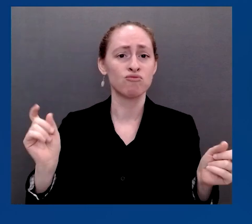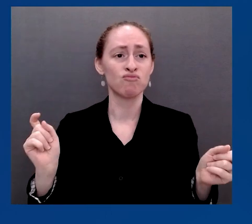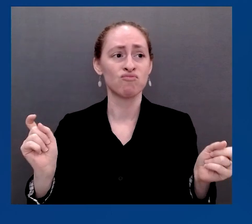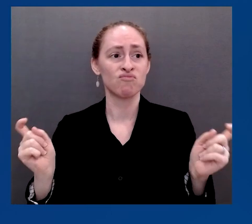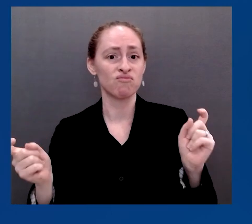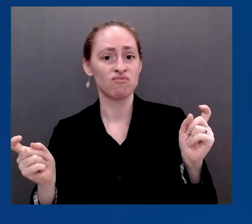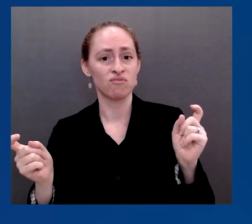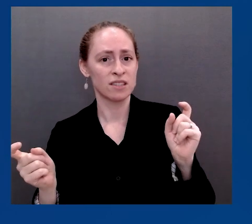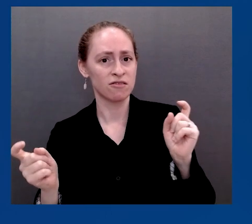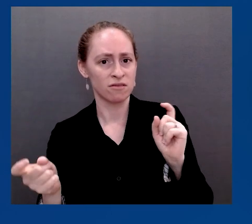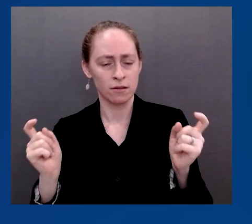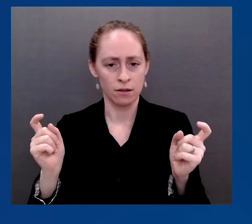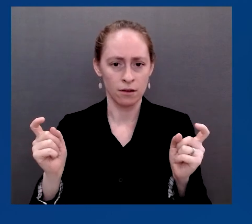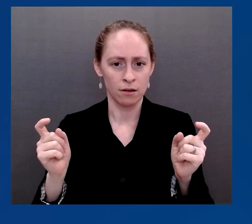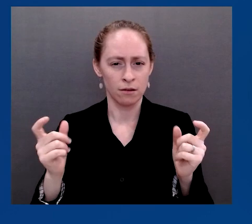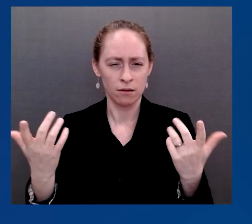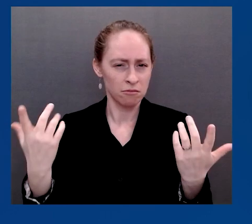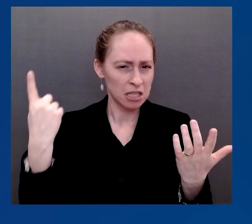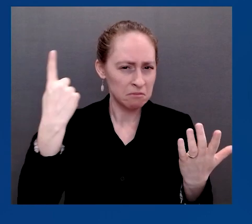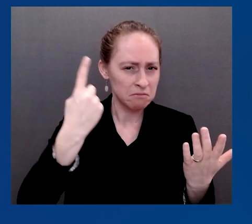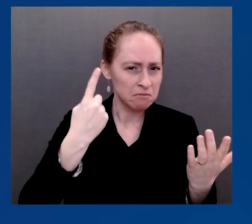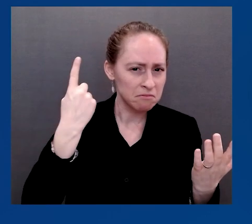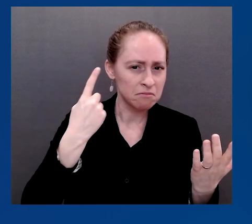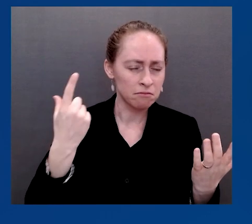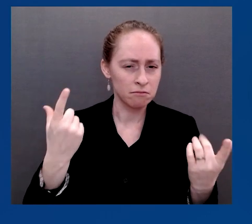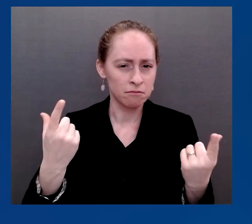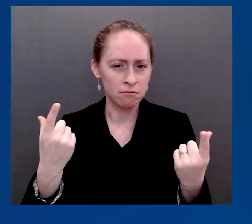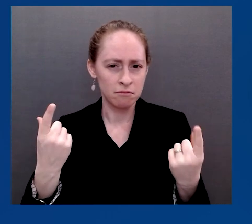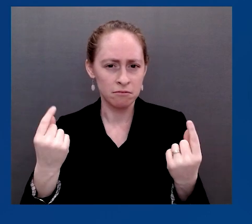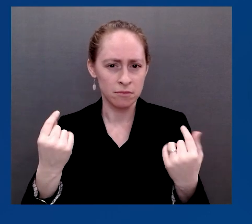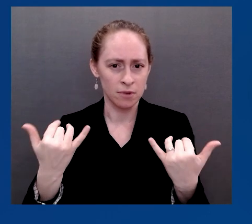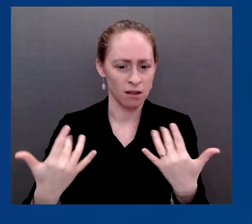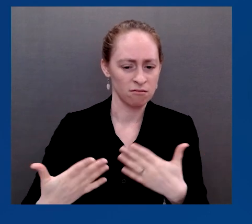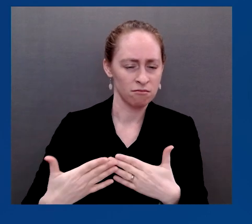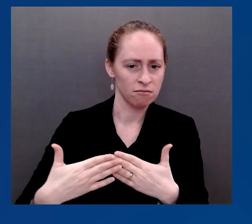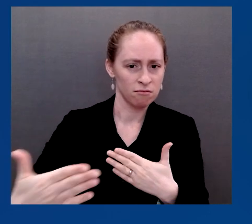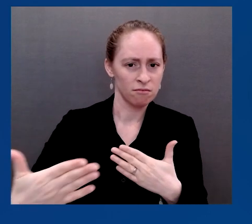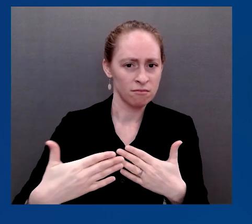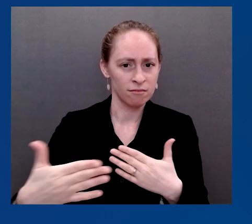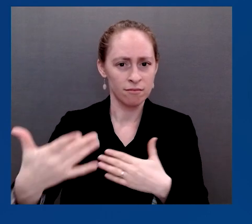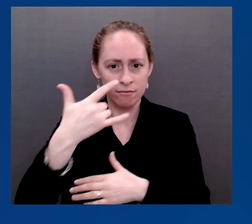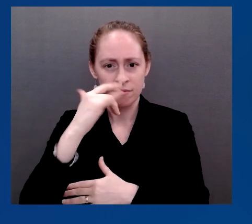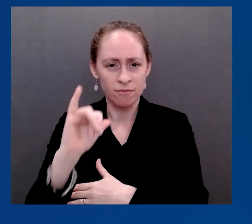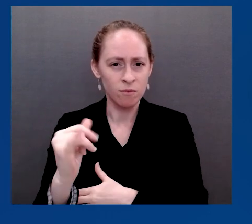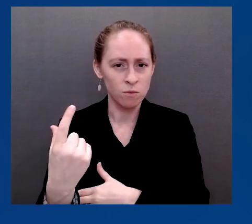Mr. Zients: Well, thanks for the question. So while cases and hospitalizations, as Dr. Walensky showed, are trending downward,